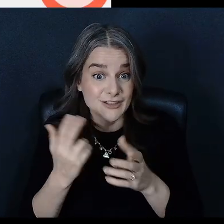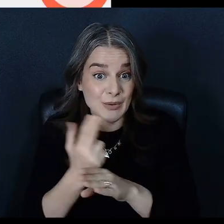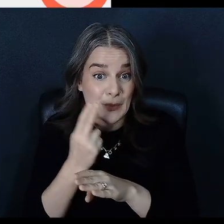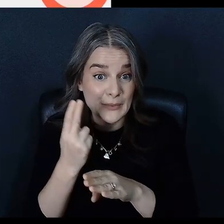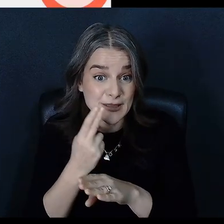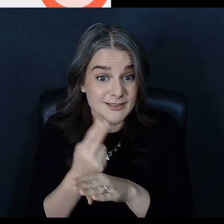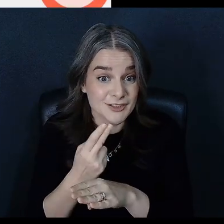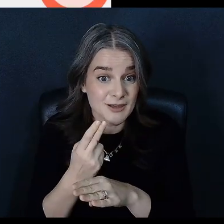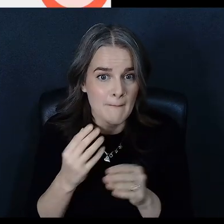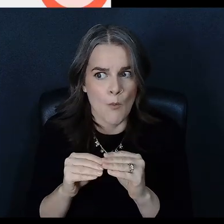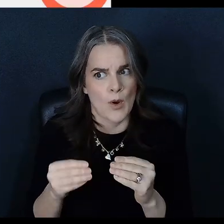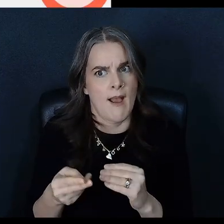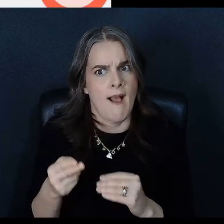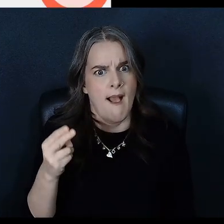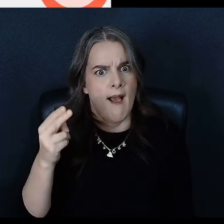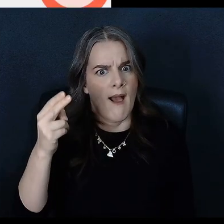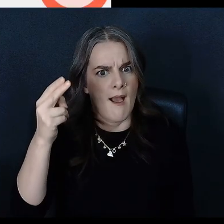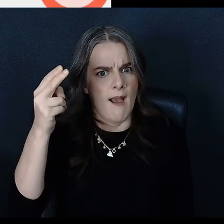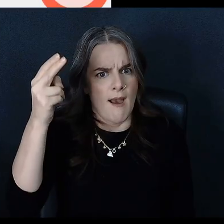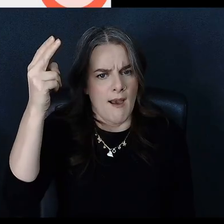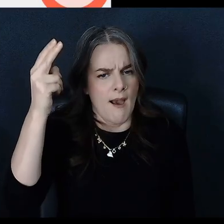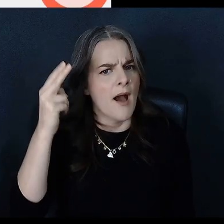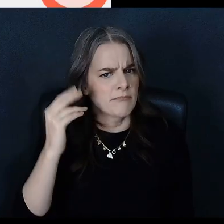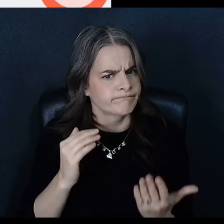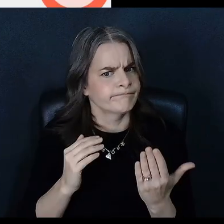I think we're seeing a lot more manufacturers providing us